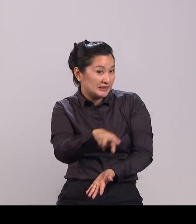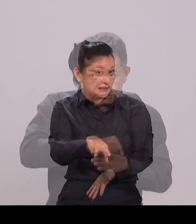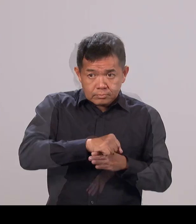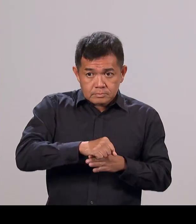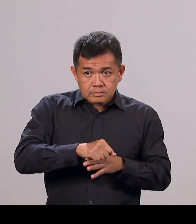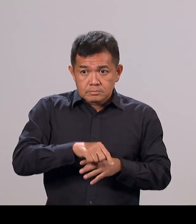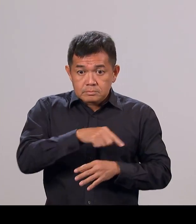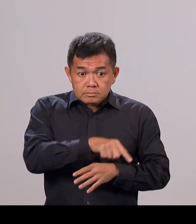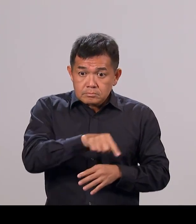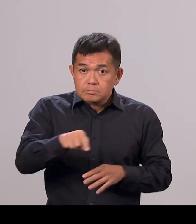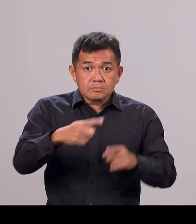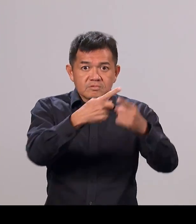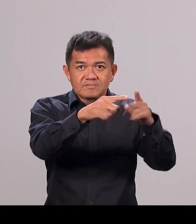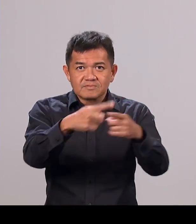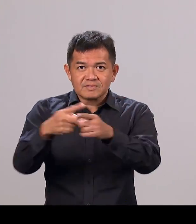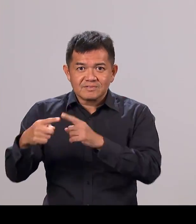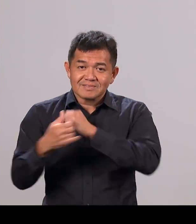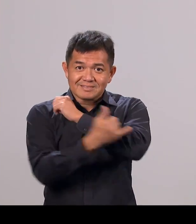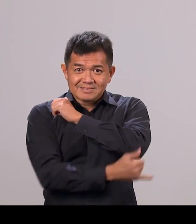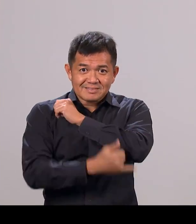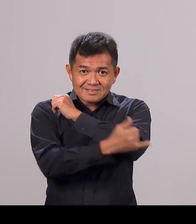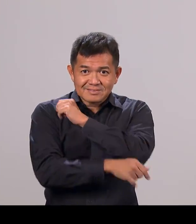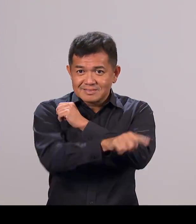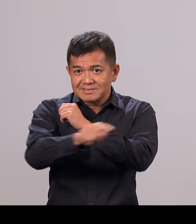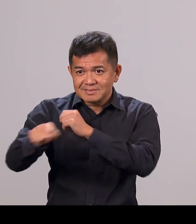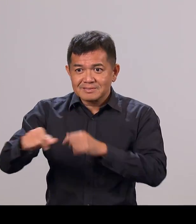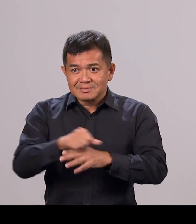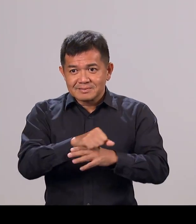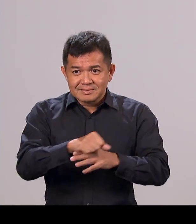Sometimes, these practices and teachings are exclusivist, intolerant.